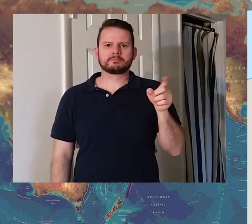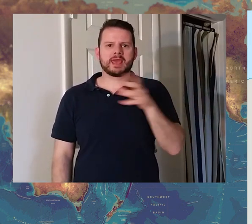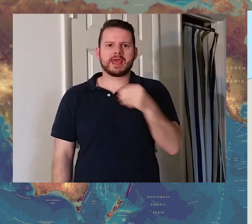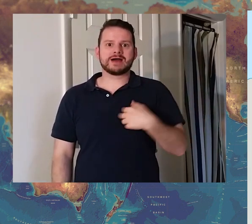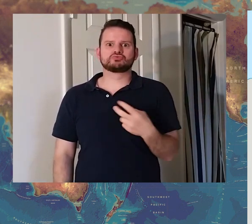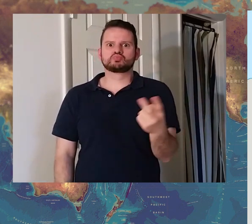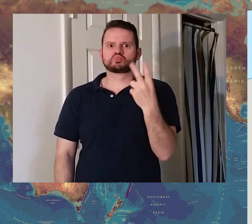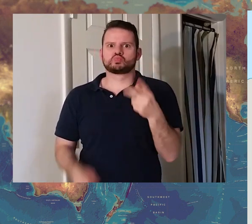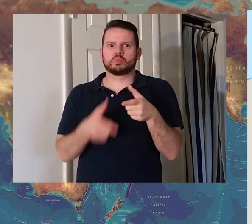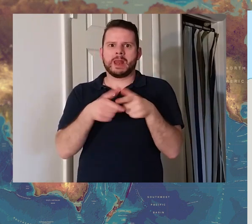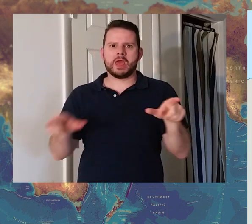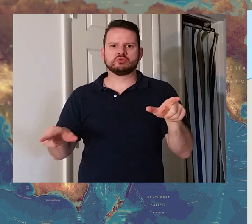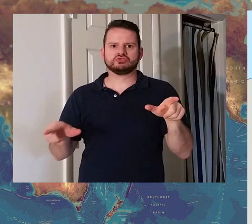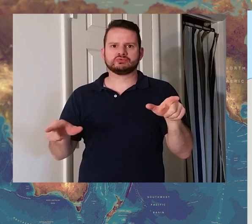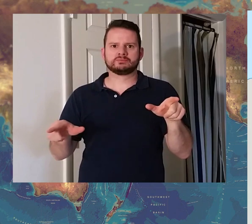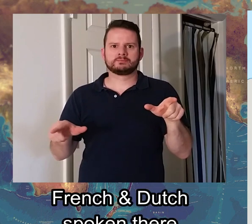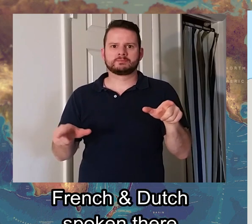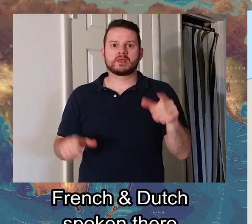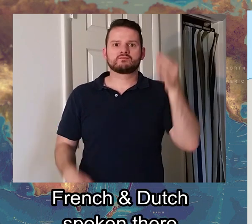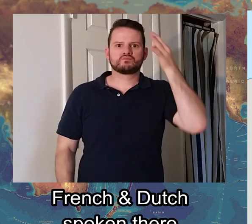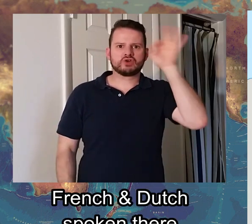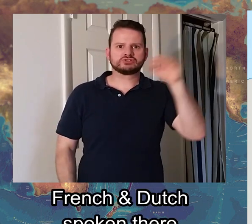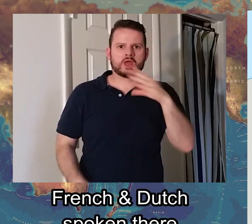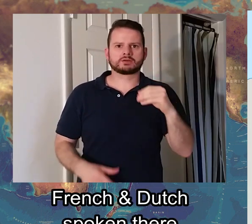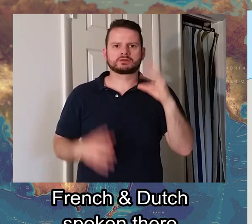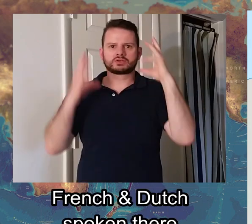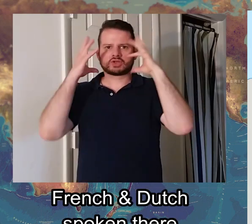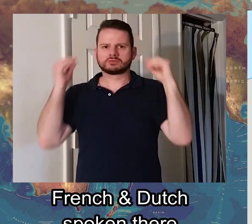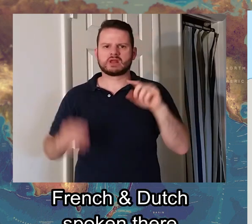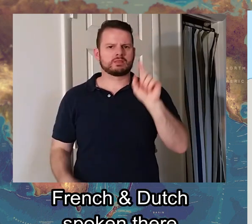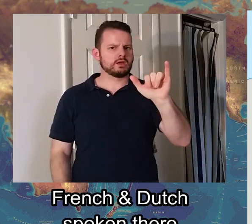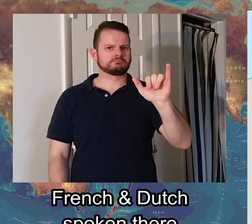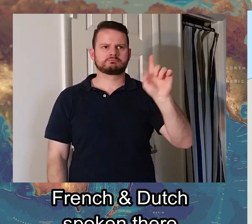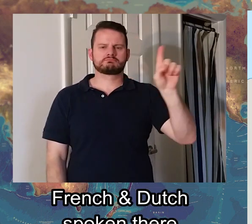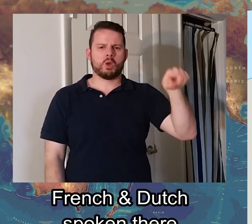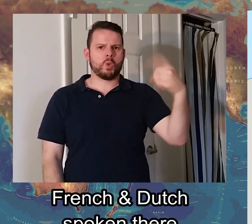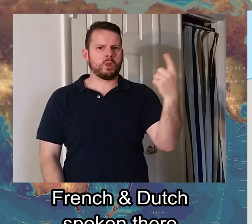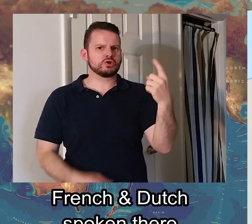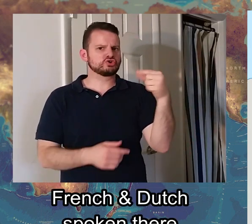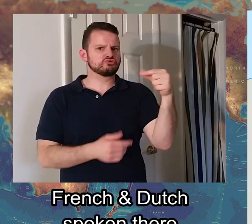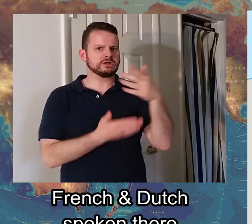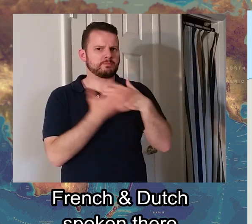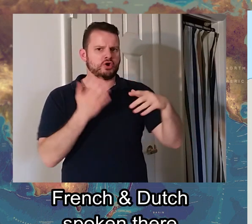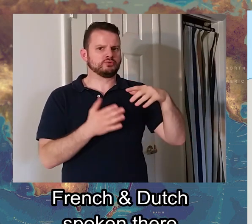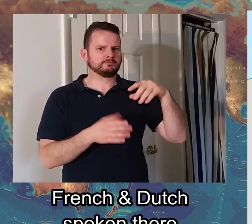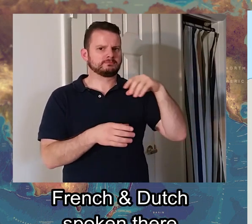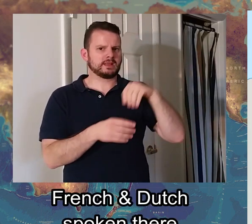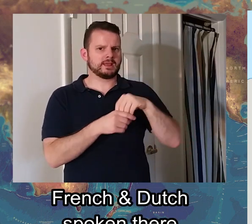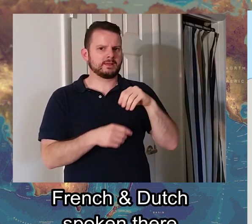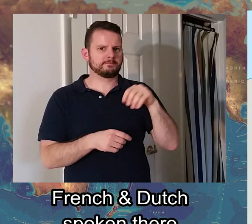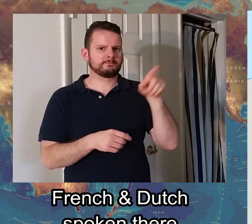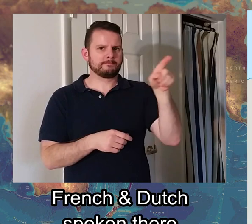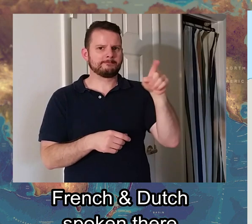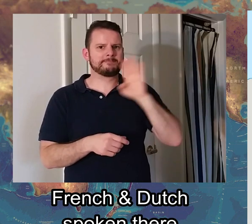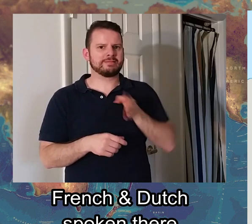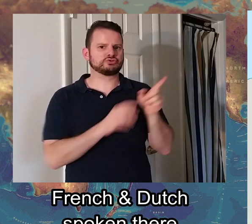This region is bilingual, French and Dutch. That's the only green part of Belgium.